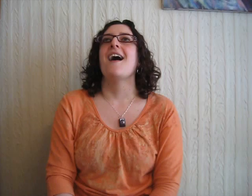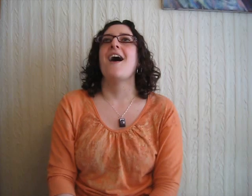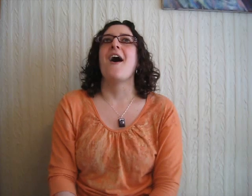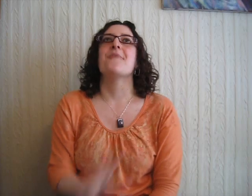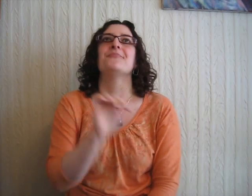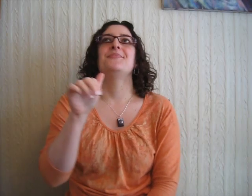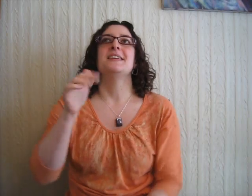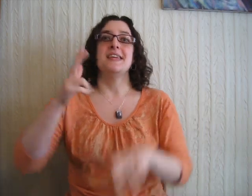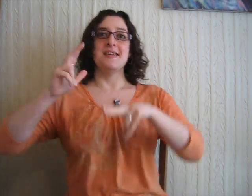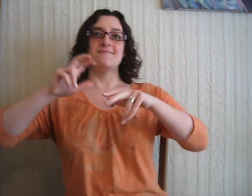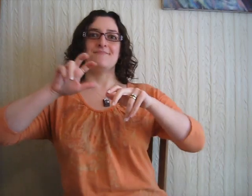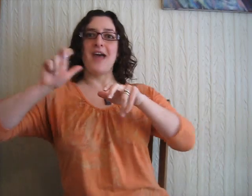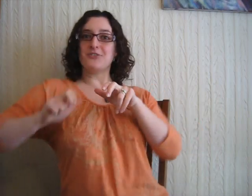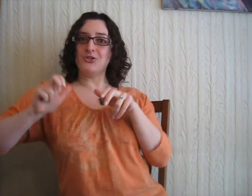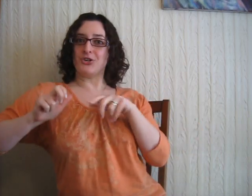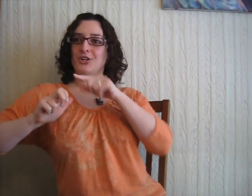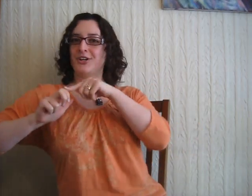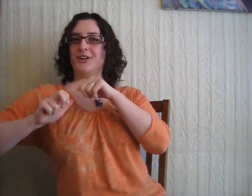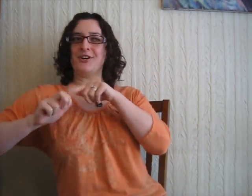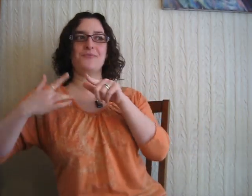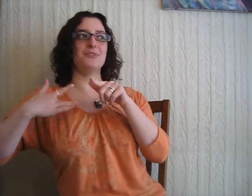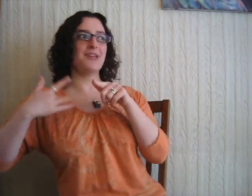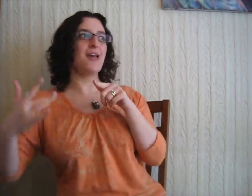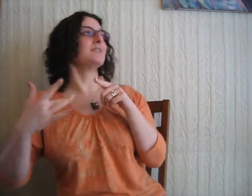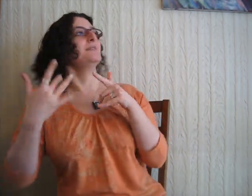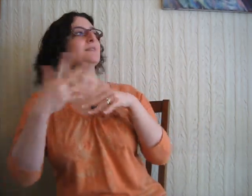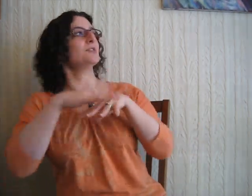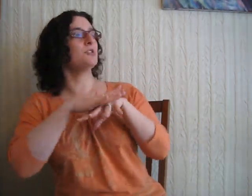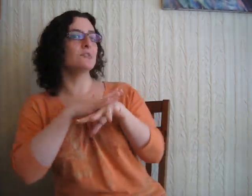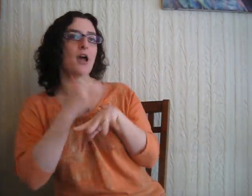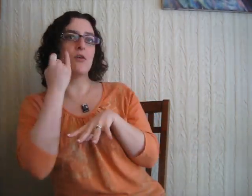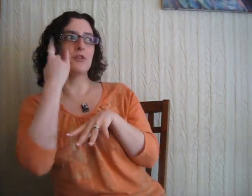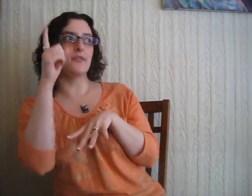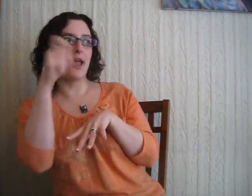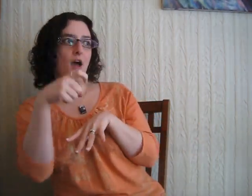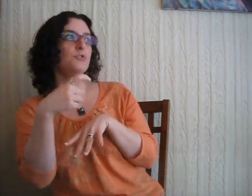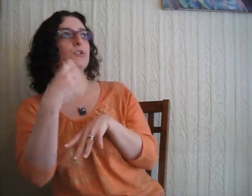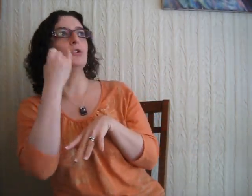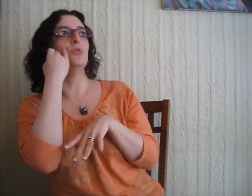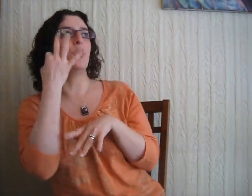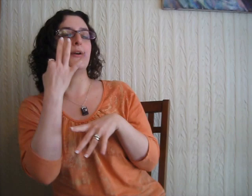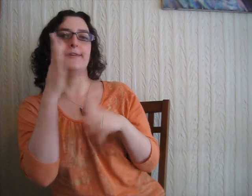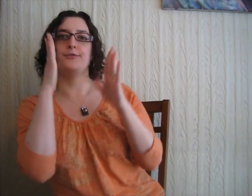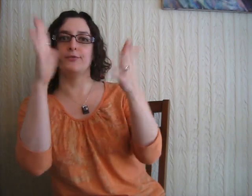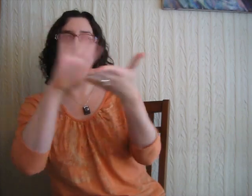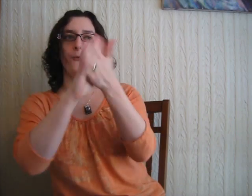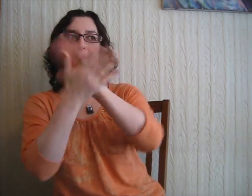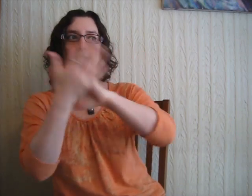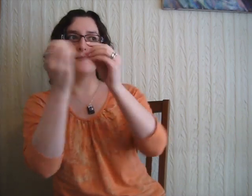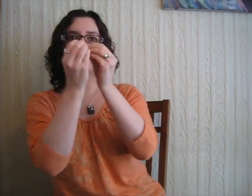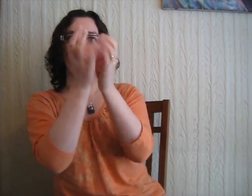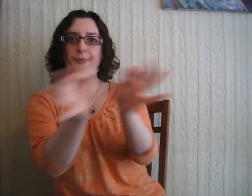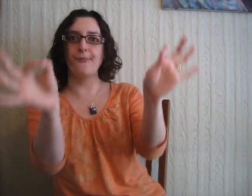Um, the passenger will tend to slow down if they have to or if the road becomes more important